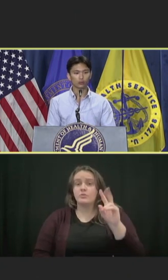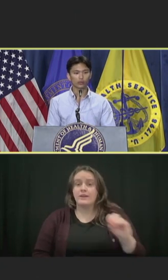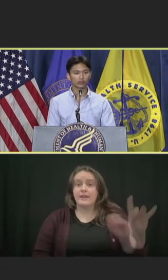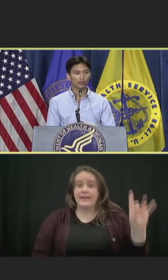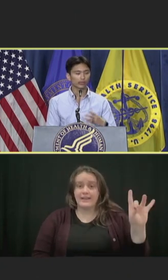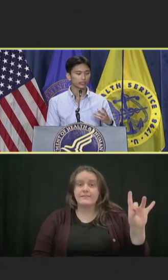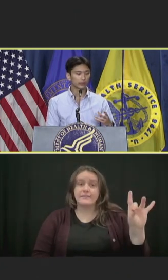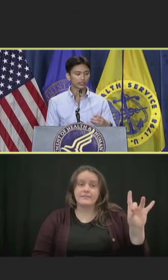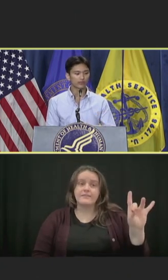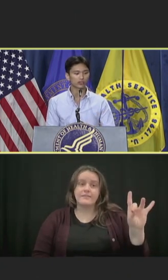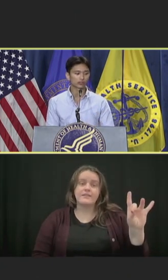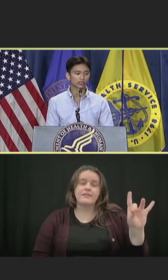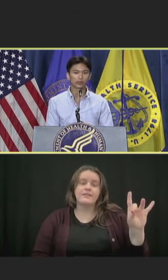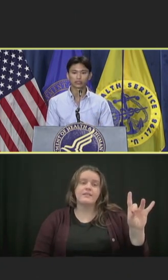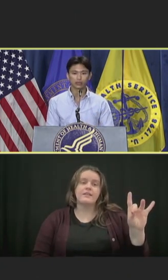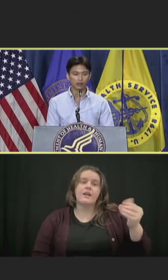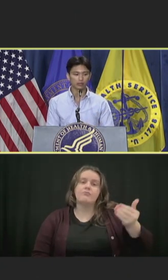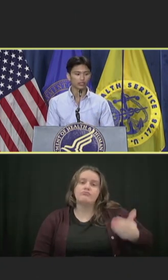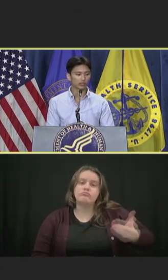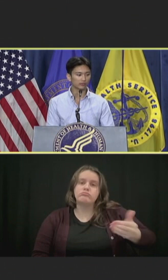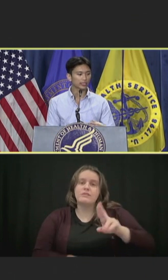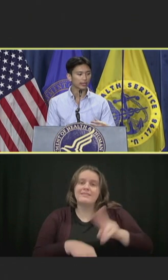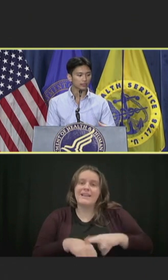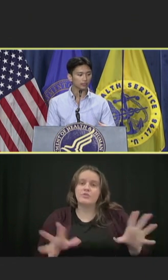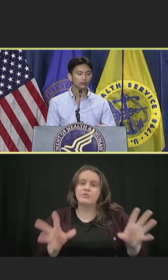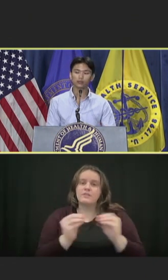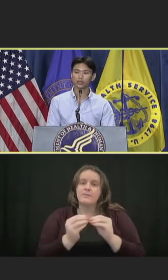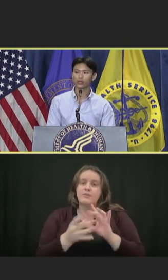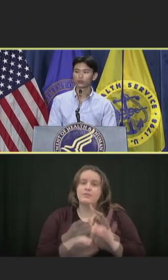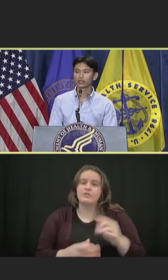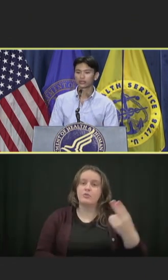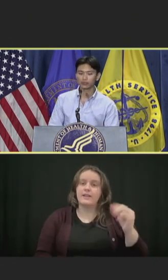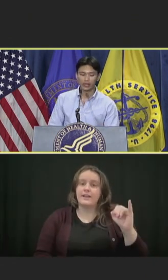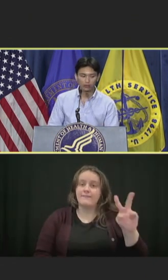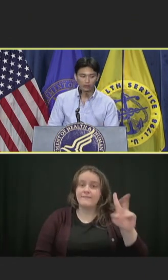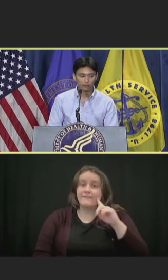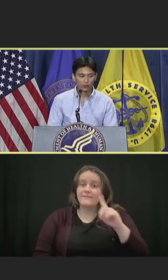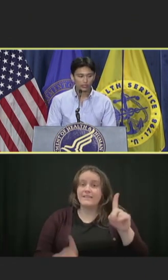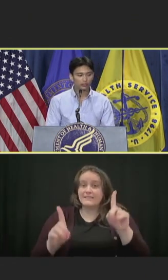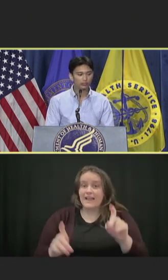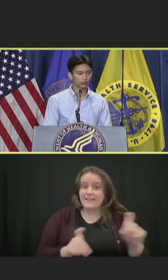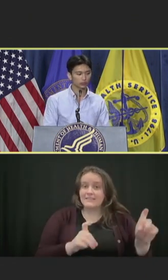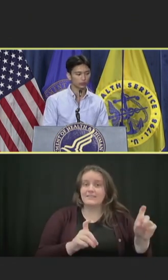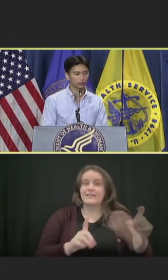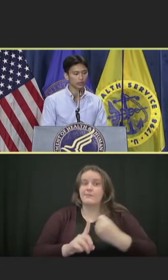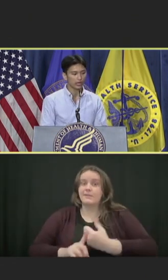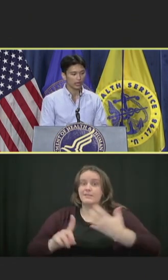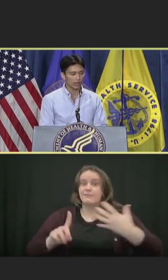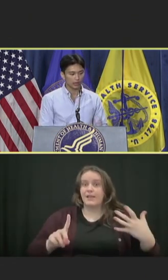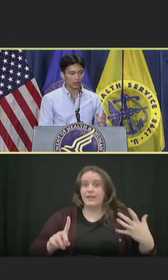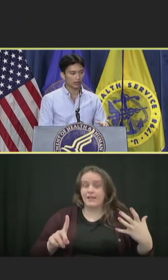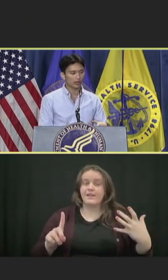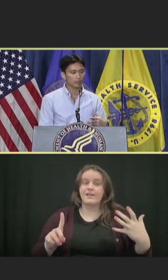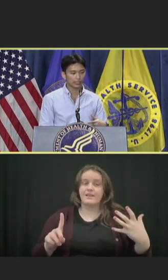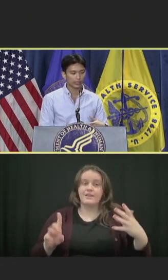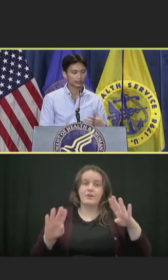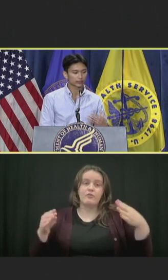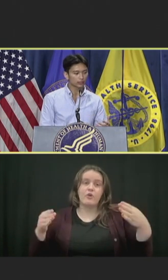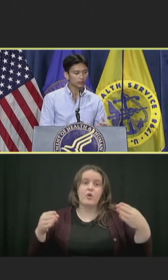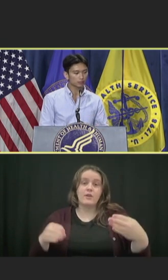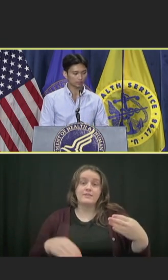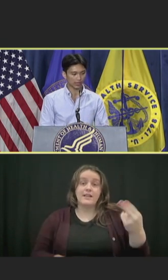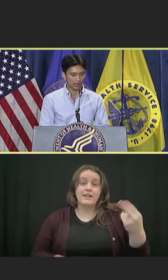with a series of national summits on HIV testing. We then expanded our focus to hepatitis C.